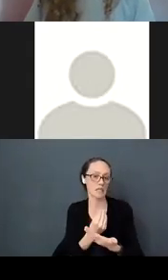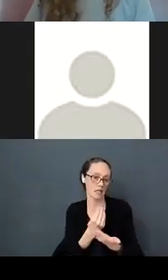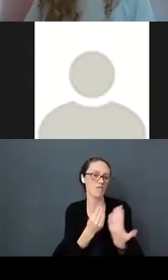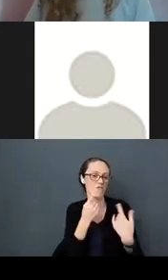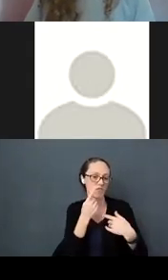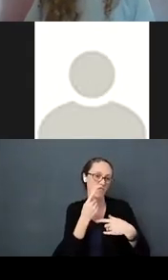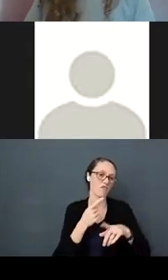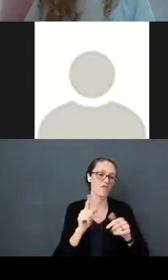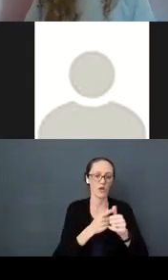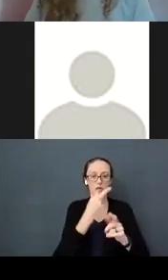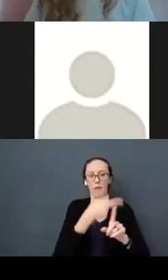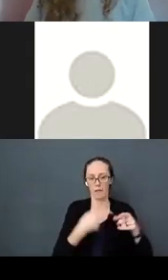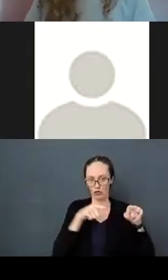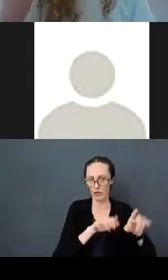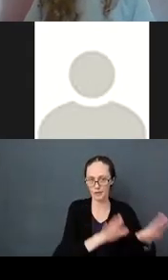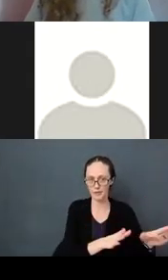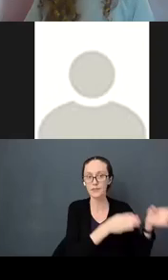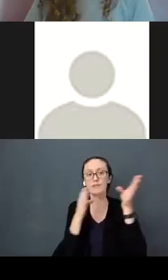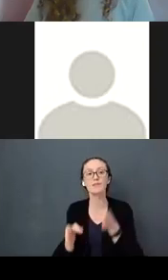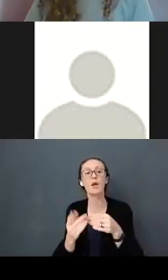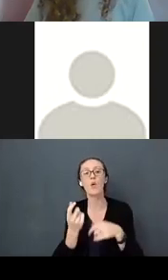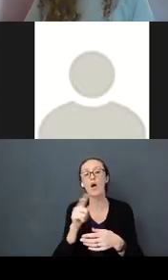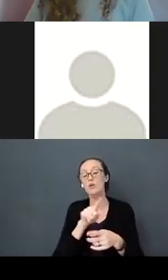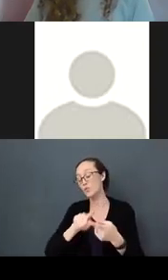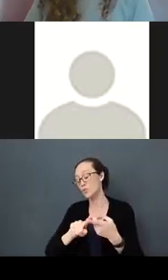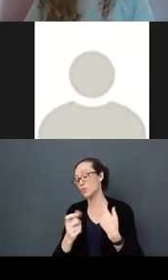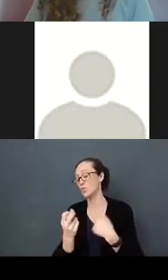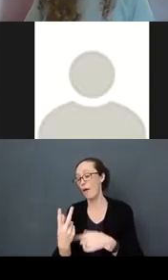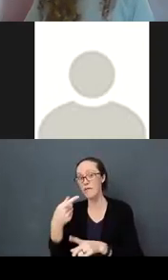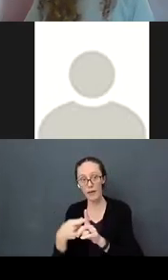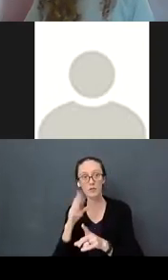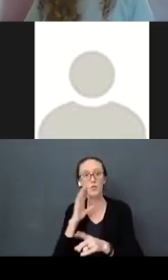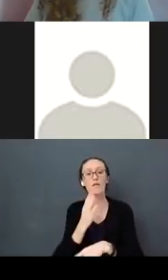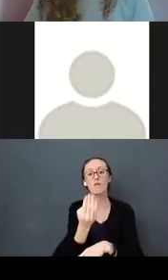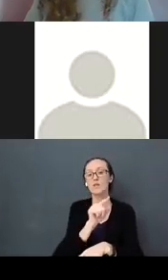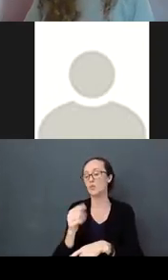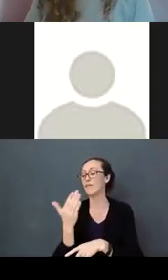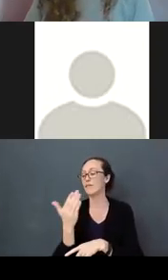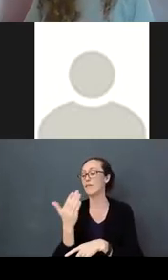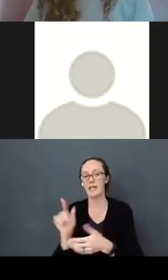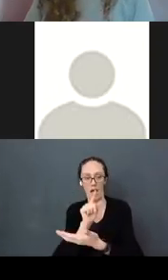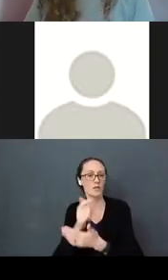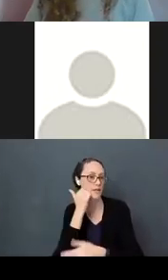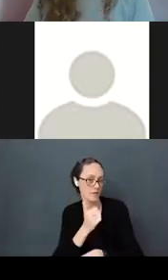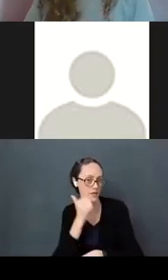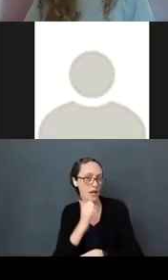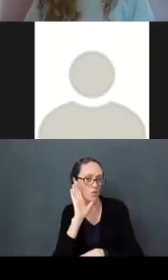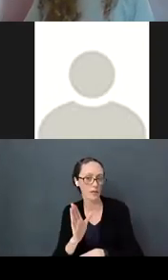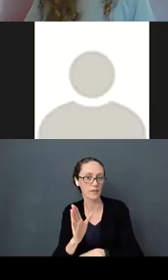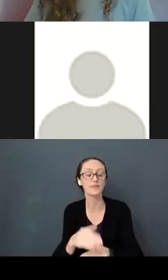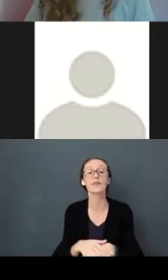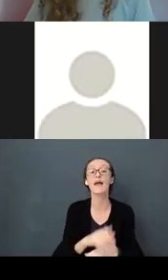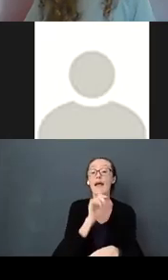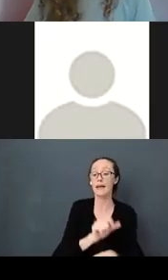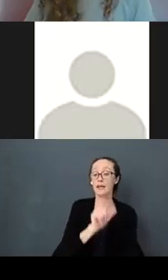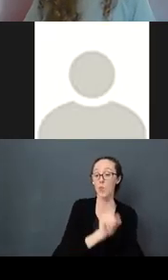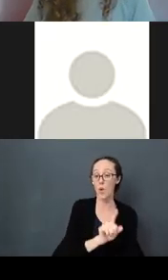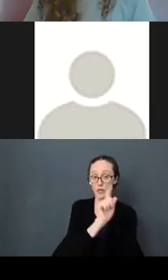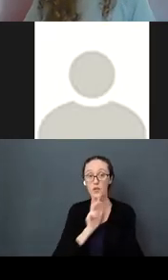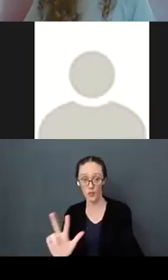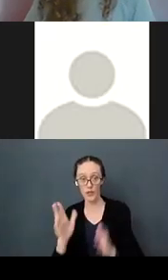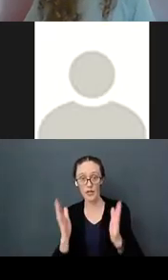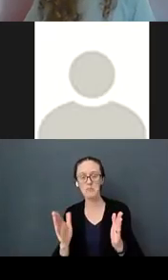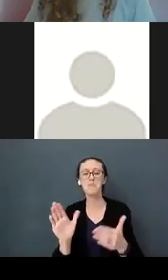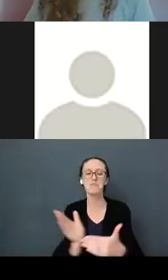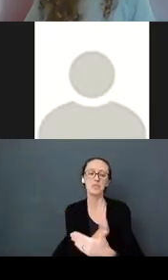1-12 months 14 -16 hours a day. From 1-3 they will sleep anywhere from 12-15 hours a day.